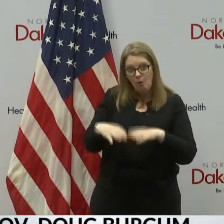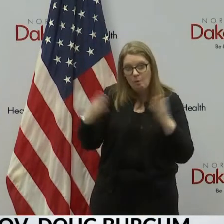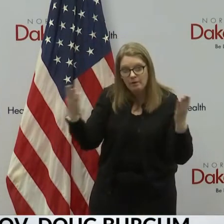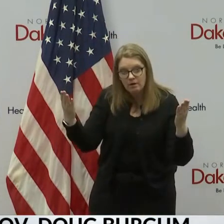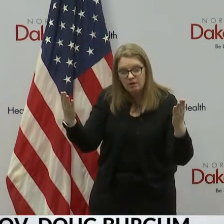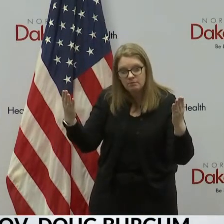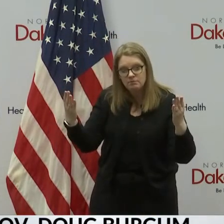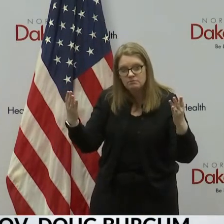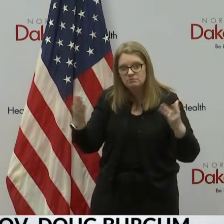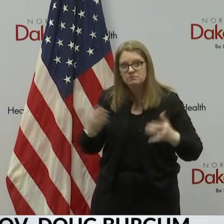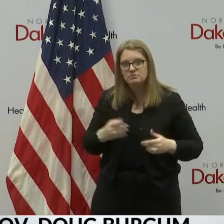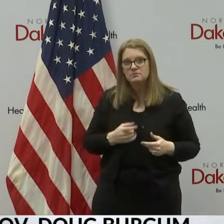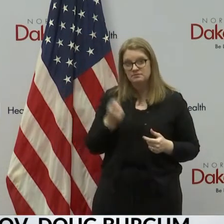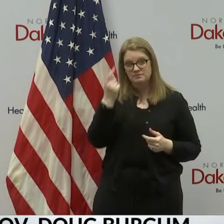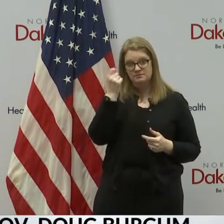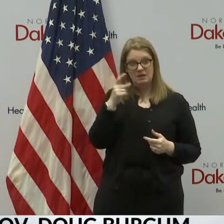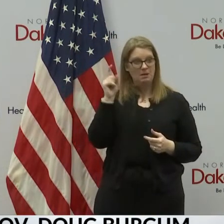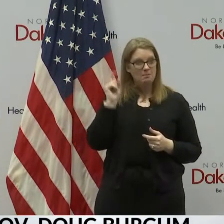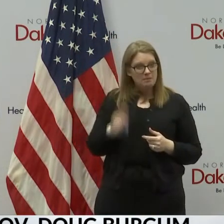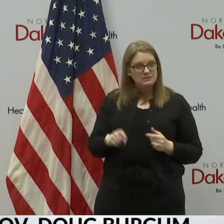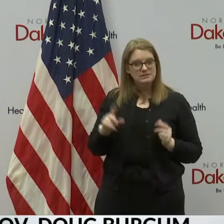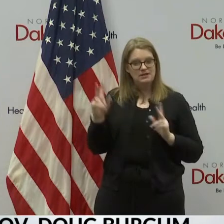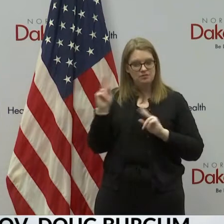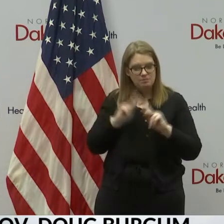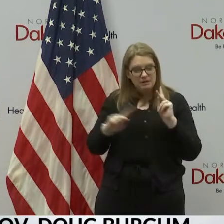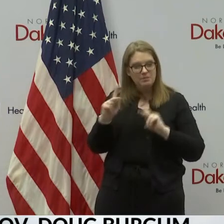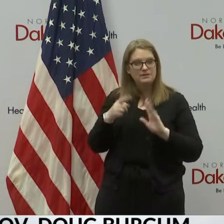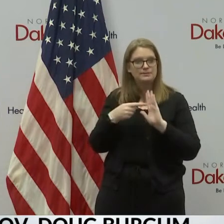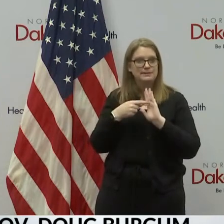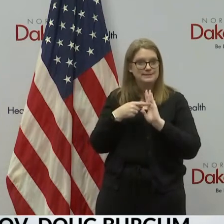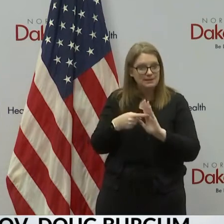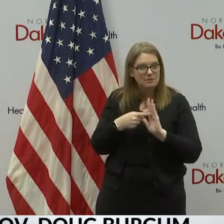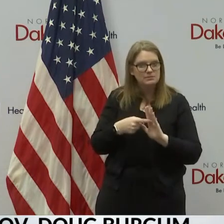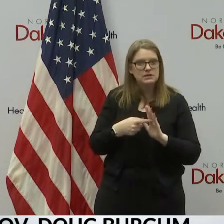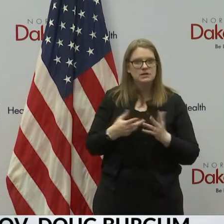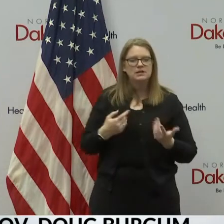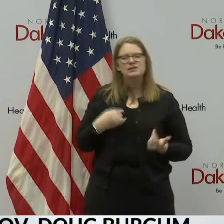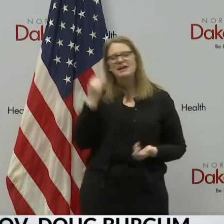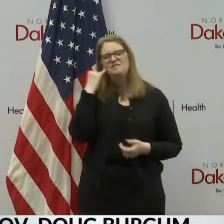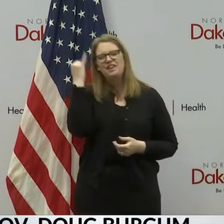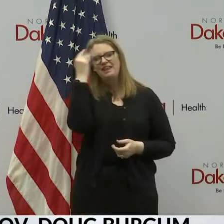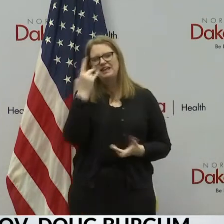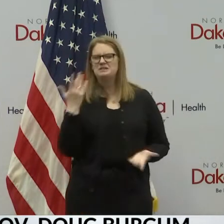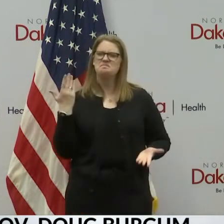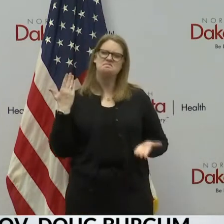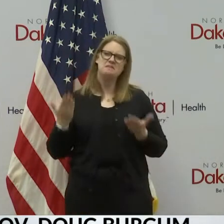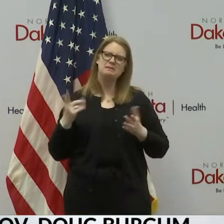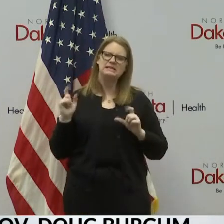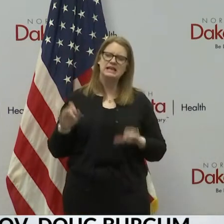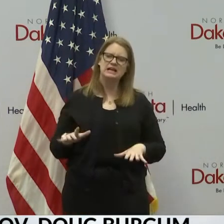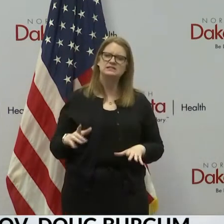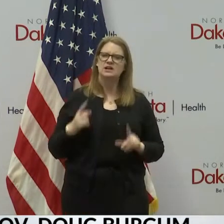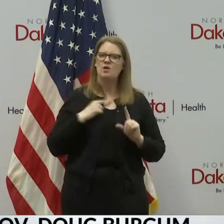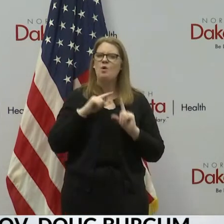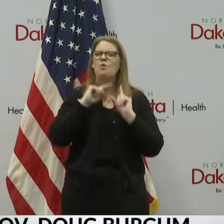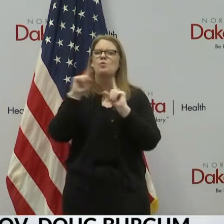TESTING GOALS, IF WE'RE GOING TO GET REOPENED UP WITH CONFIDENCE, THEN WE NEED TO HAVE PEOPLE WHO ARE SYMPTOMATIC. IF YOU'RE OUT THERE AND YOU'RE